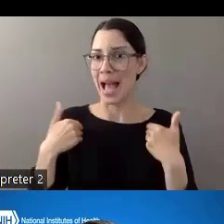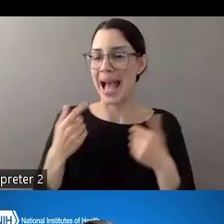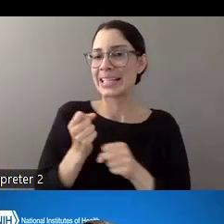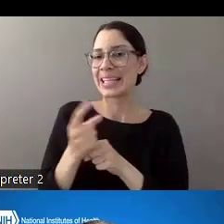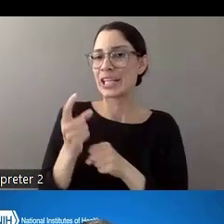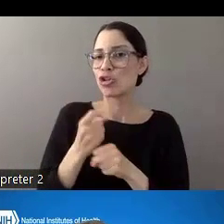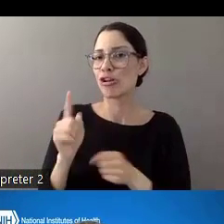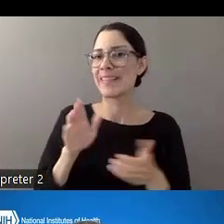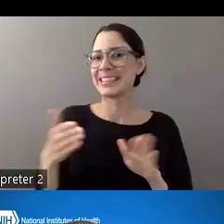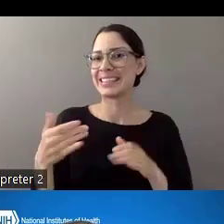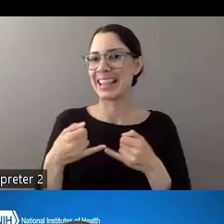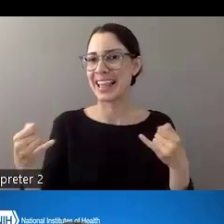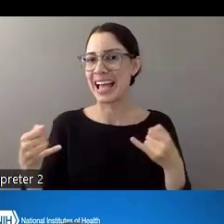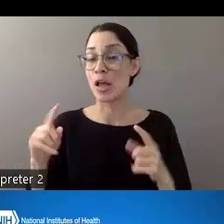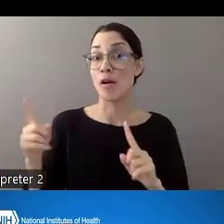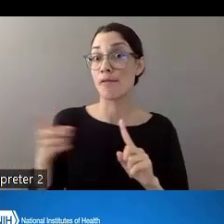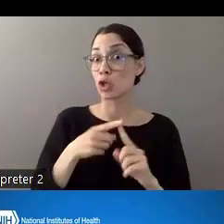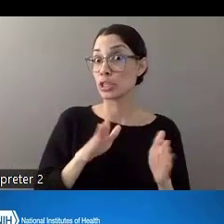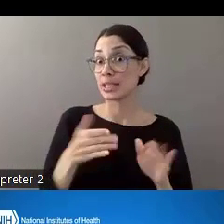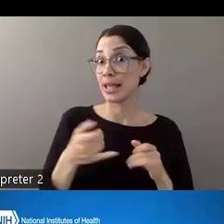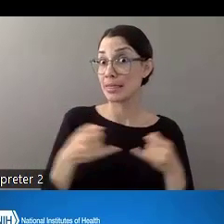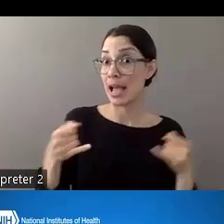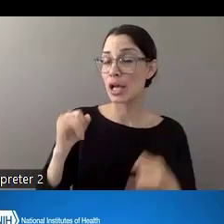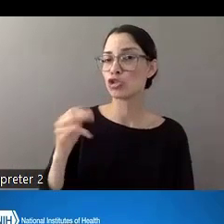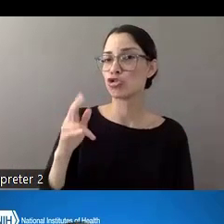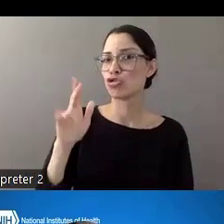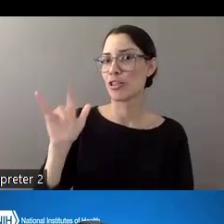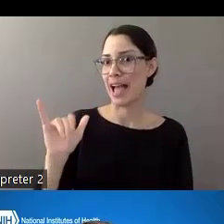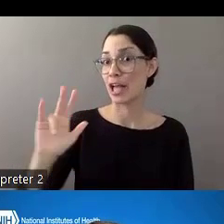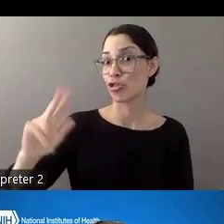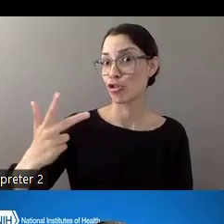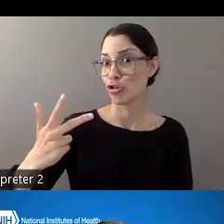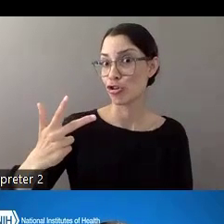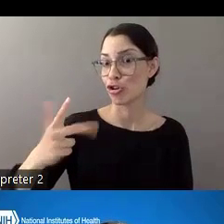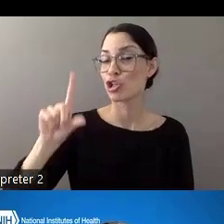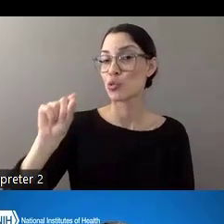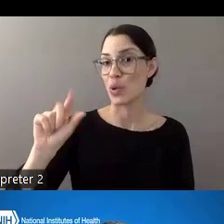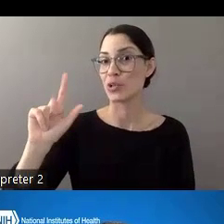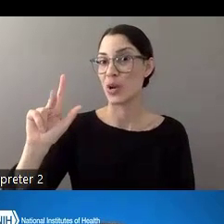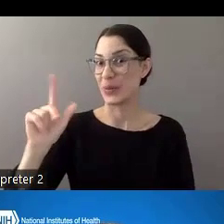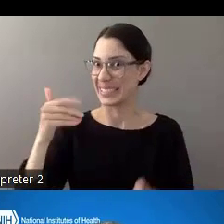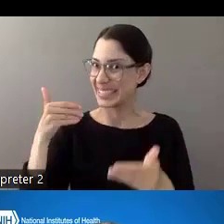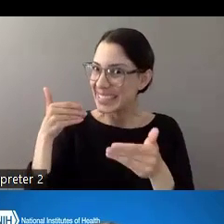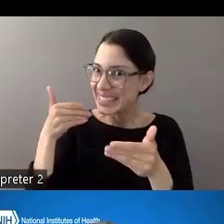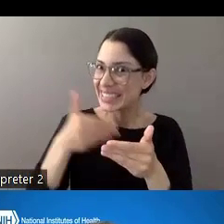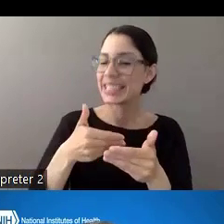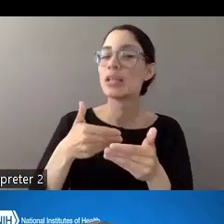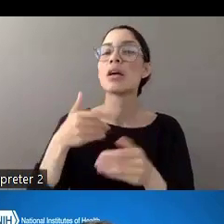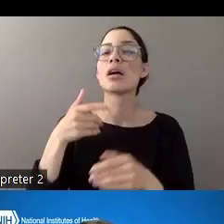and the first deadline is July 3rd, 2023. So it's just coming up. It's the instrumentation grant program